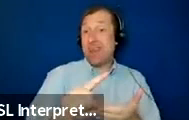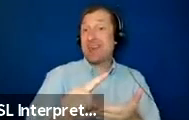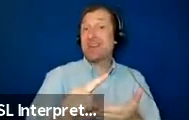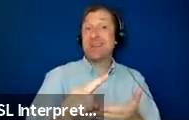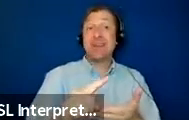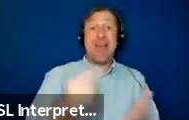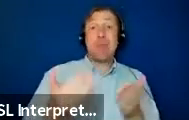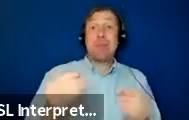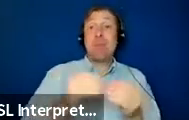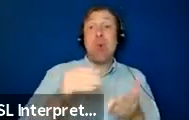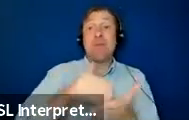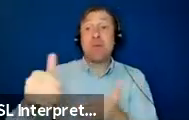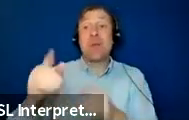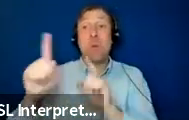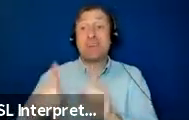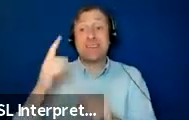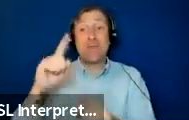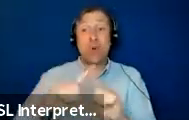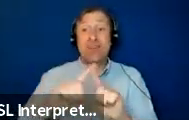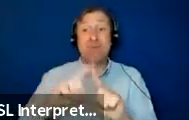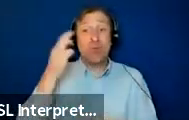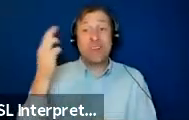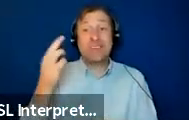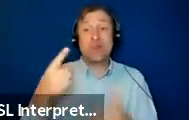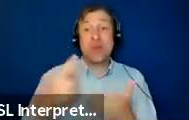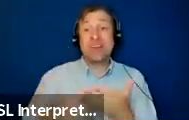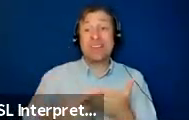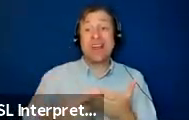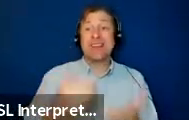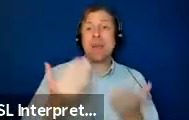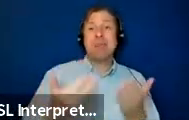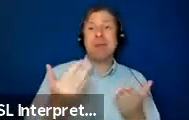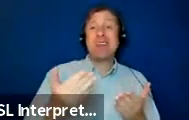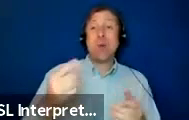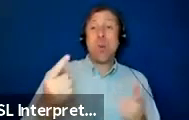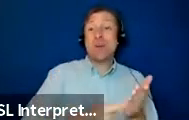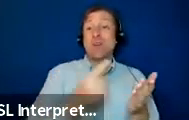perhaps for various reasons we'll talk about, or in rare occasions, there might be less frequent testing for other